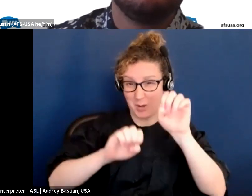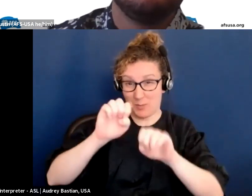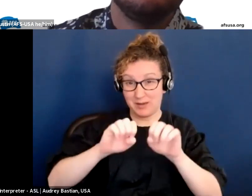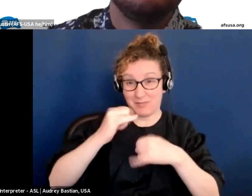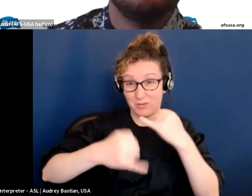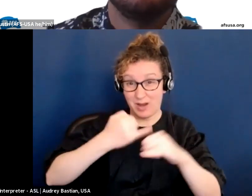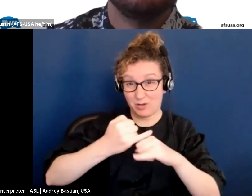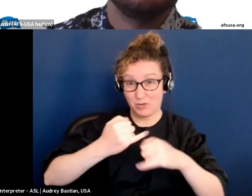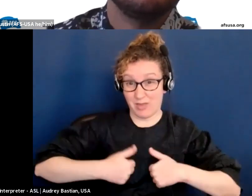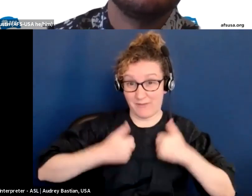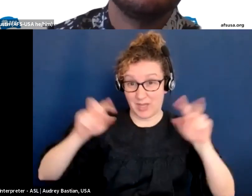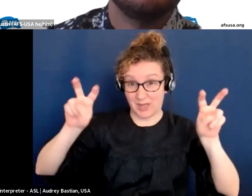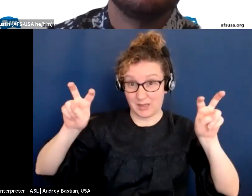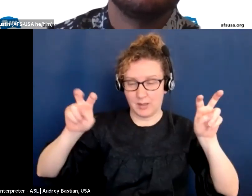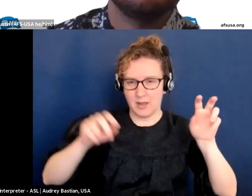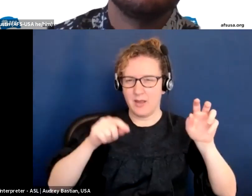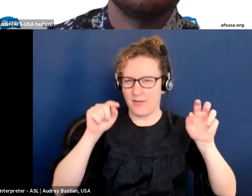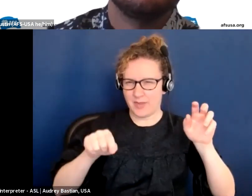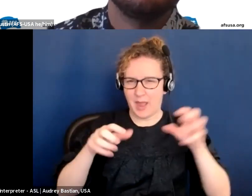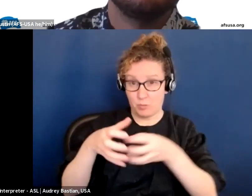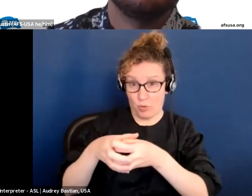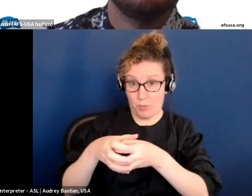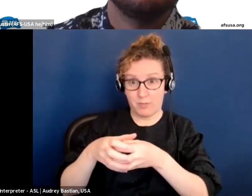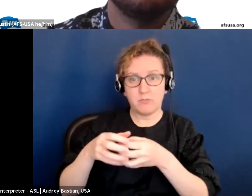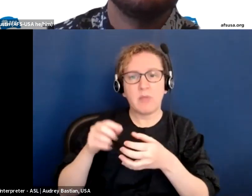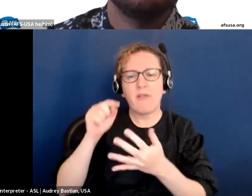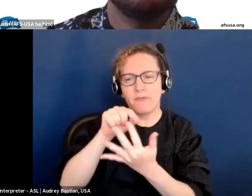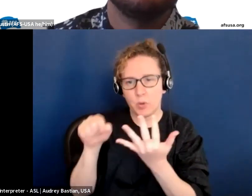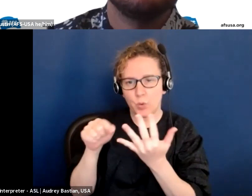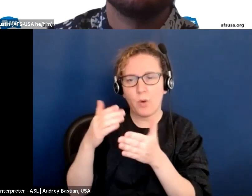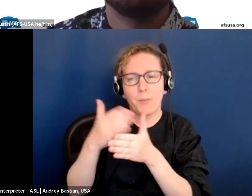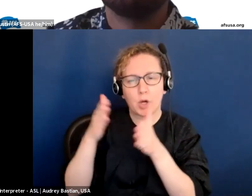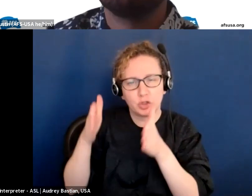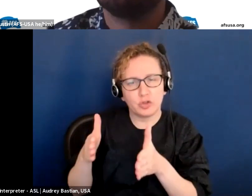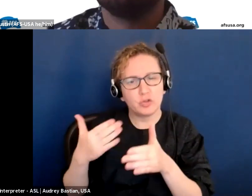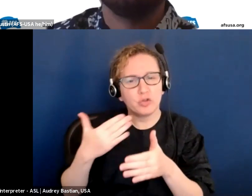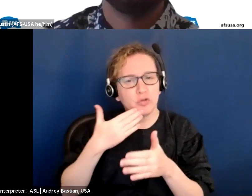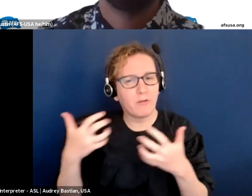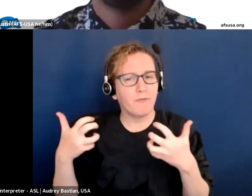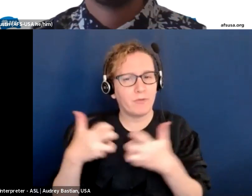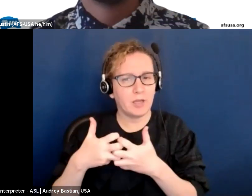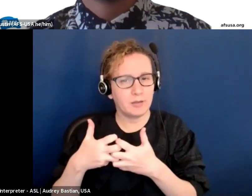are some partners that we have that would be a really good fit for those with different